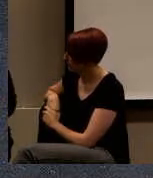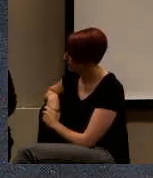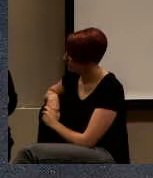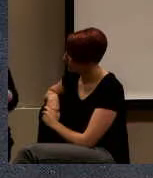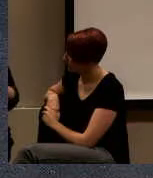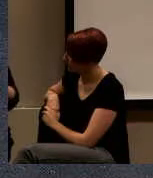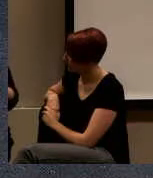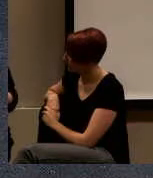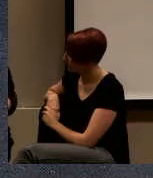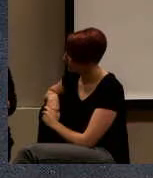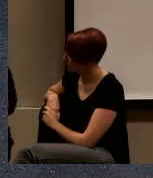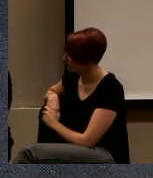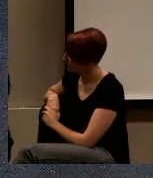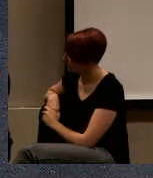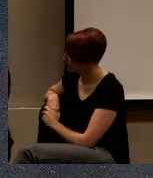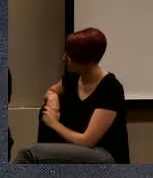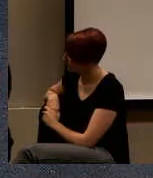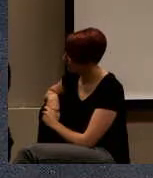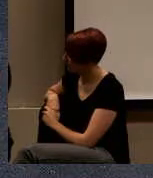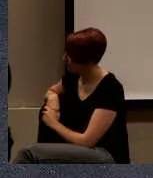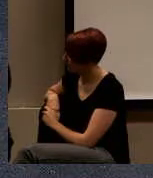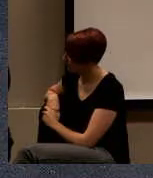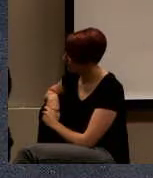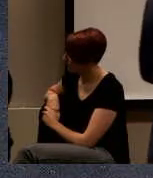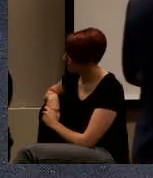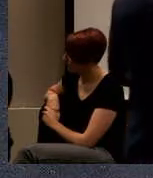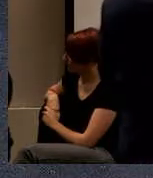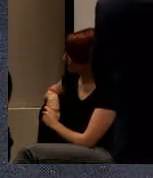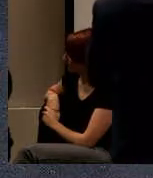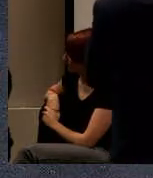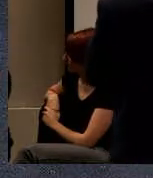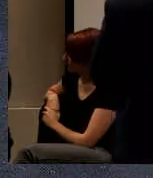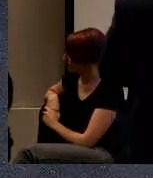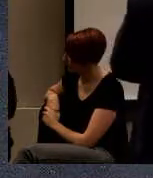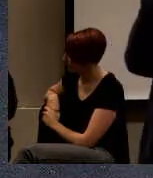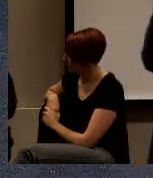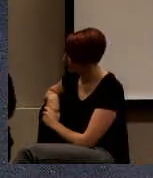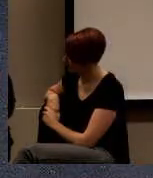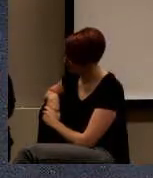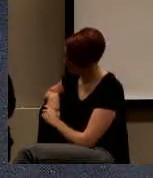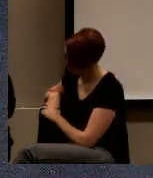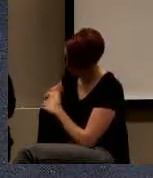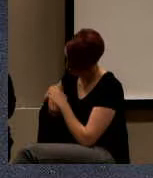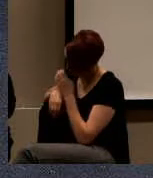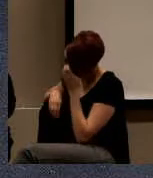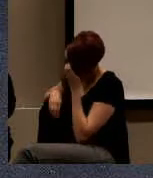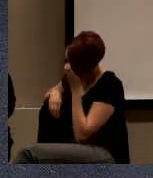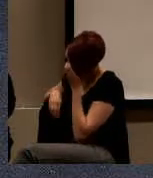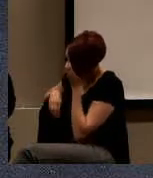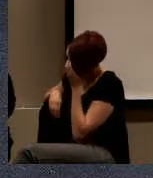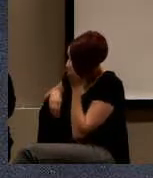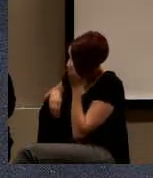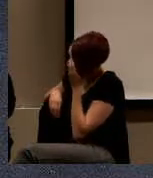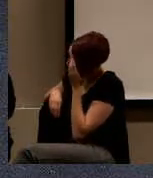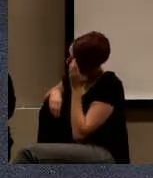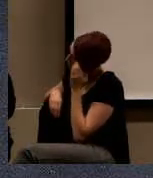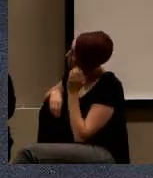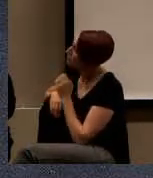that is known to possibly cause impairment. So, the effects are the same that you have from